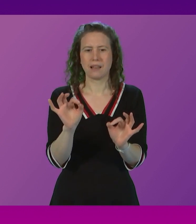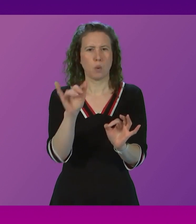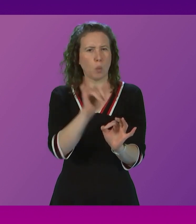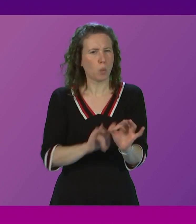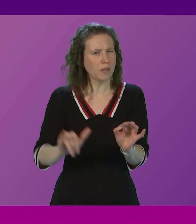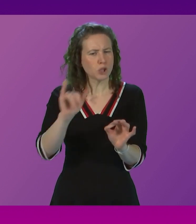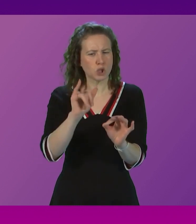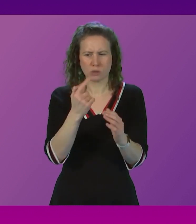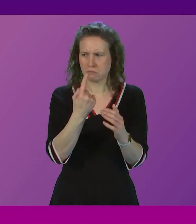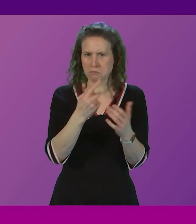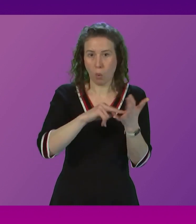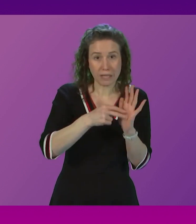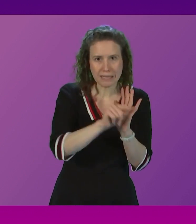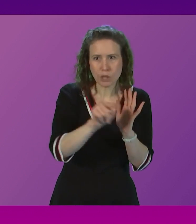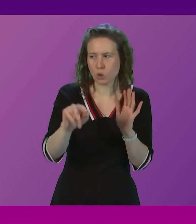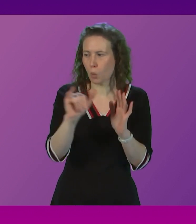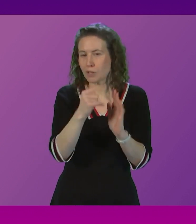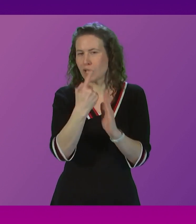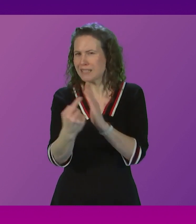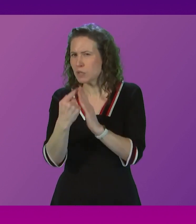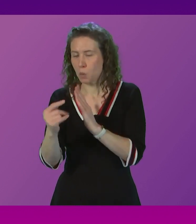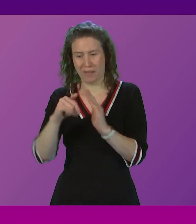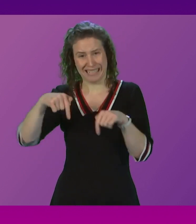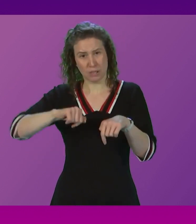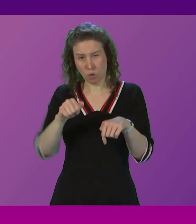or organisations the member is alluding to—whether they are here in Scotland or in other countries